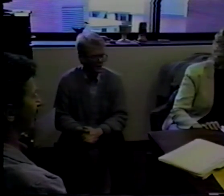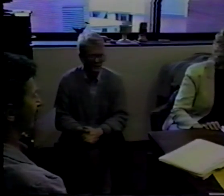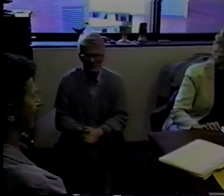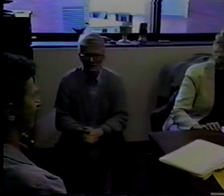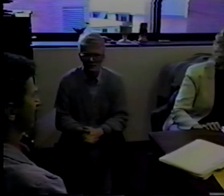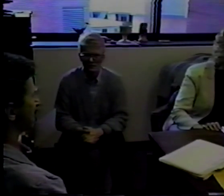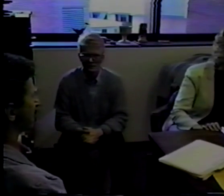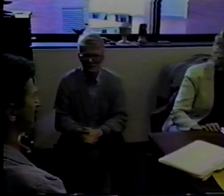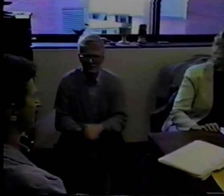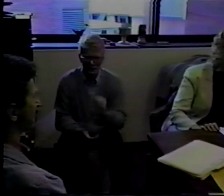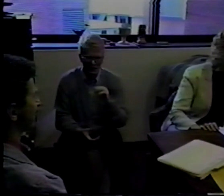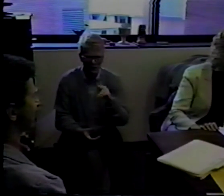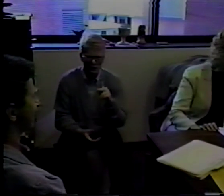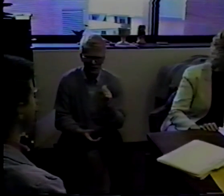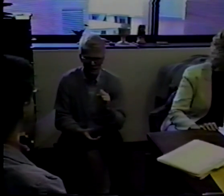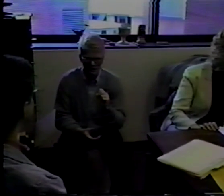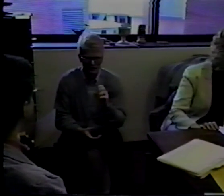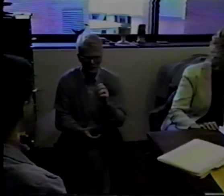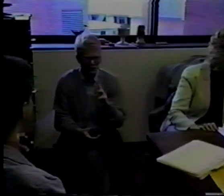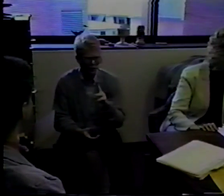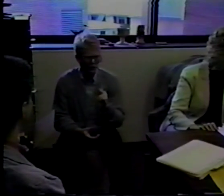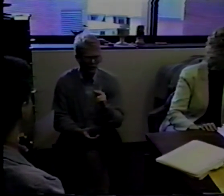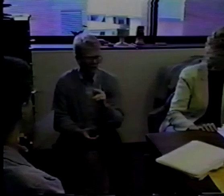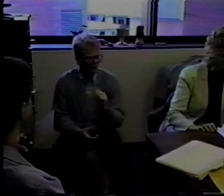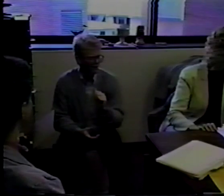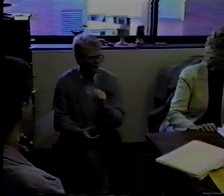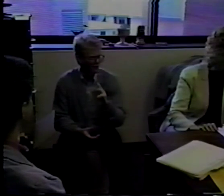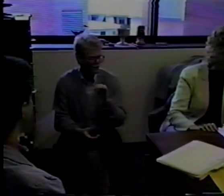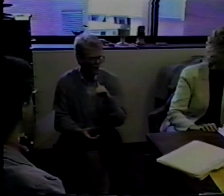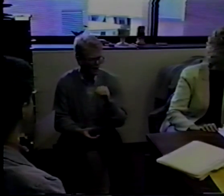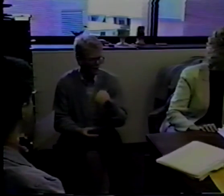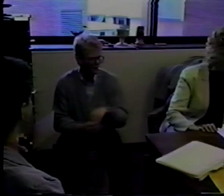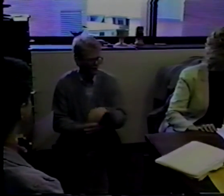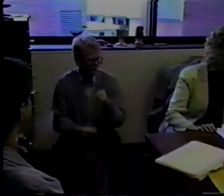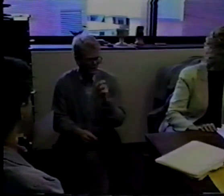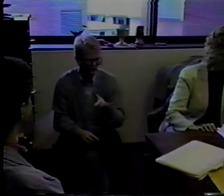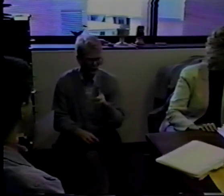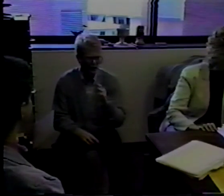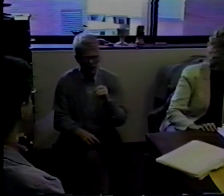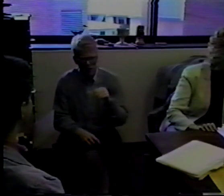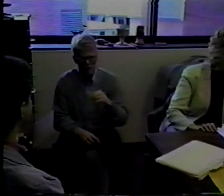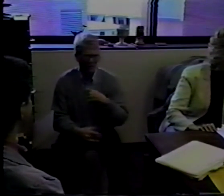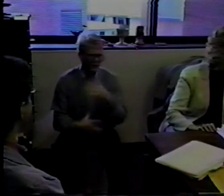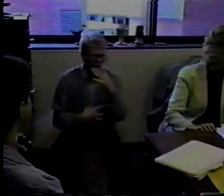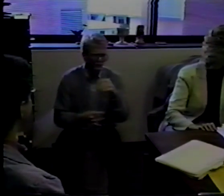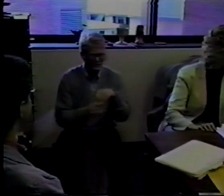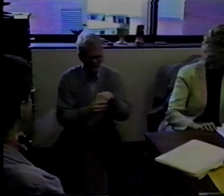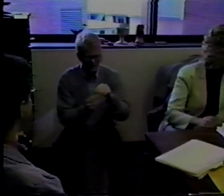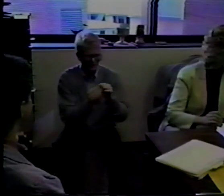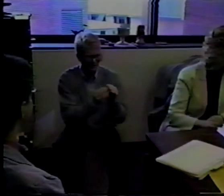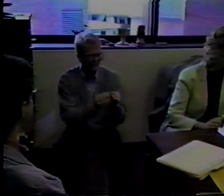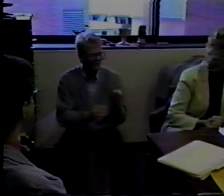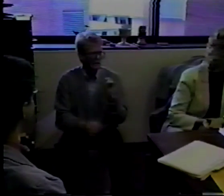KOA Radio in Denver Colorado (pushes button)